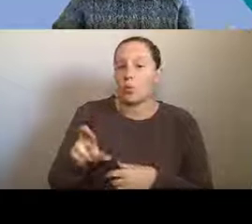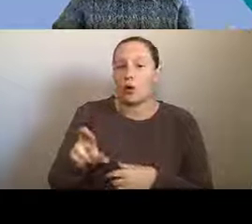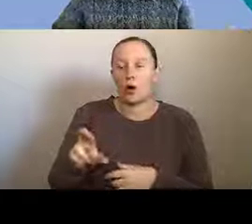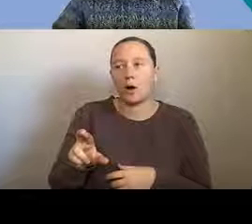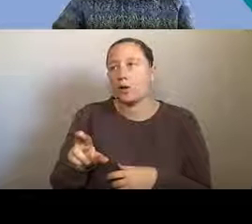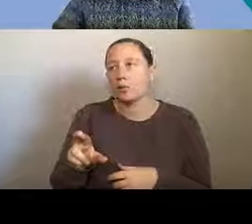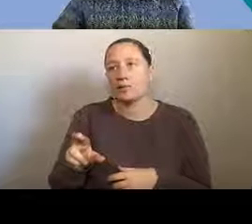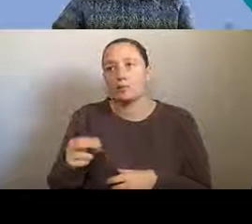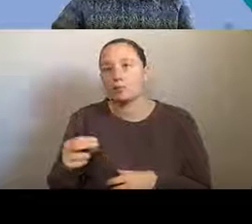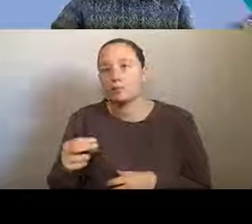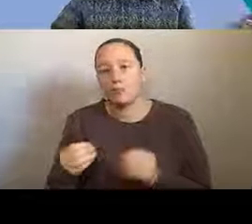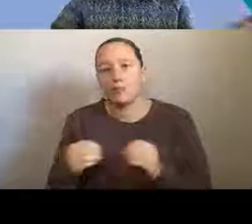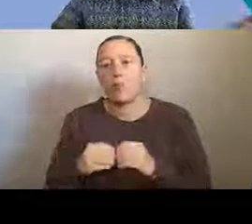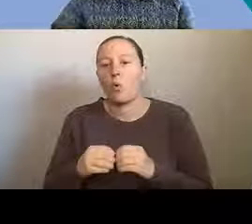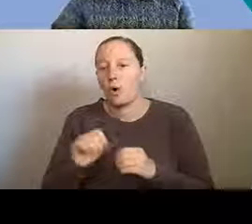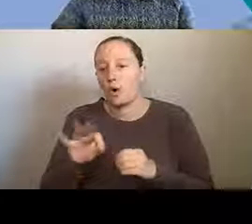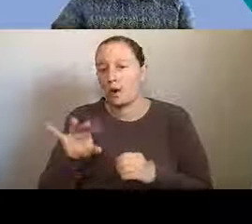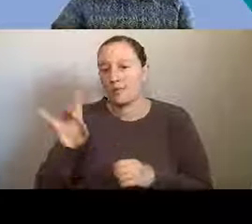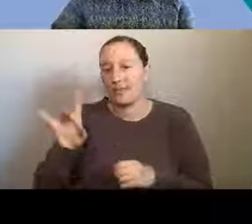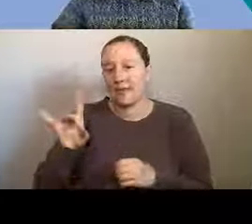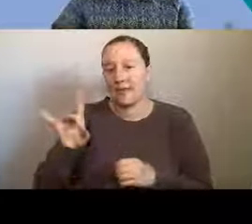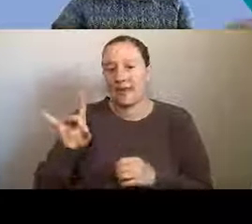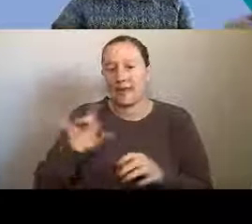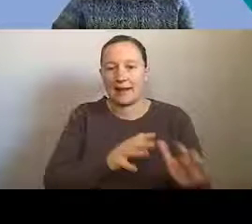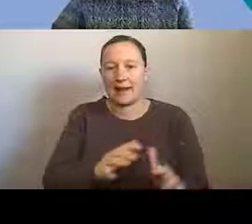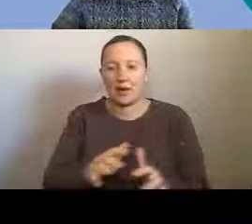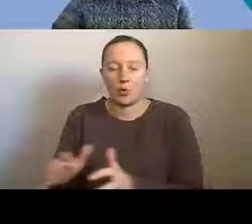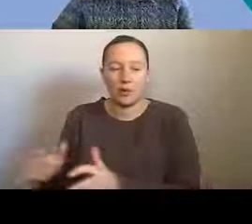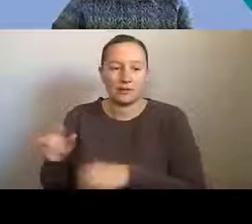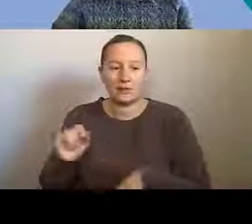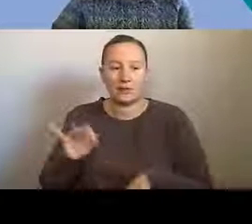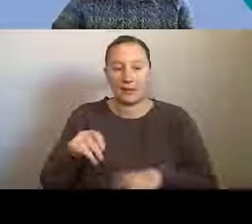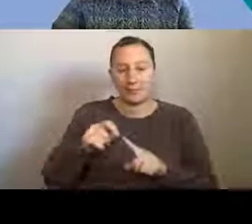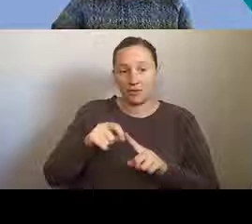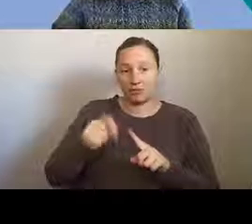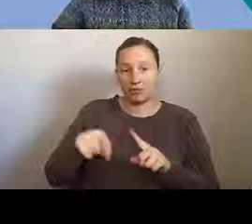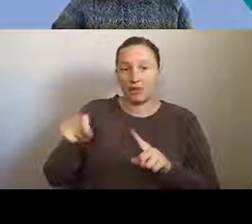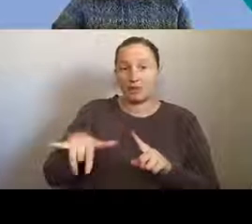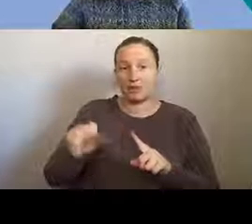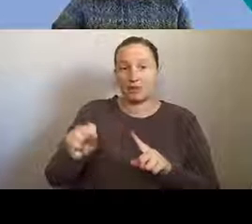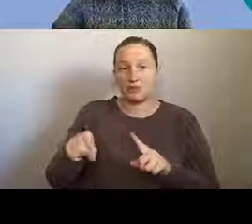If you check yes here, be prepared to provide a clear justification